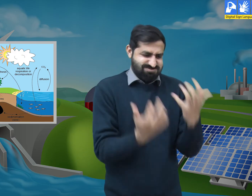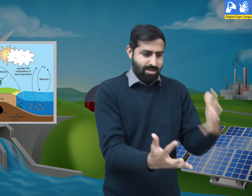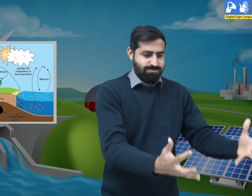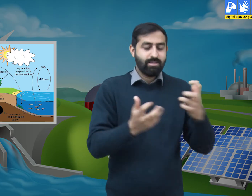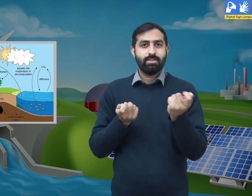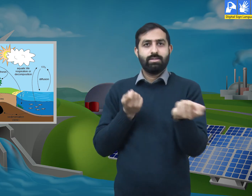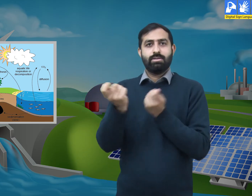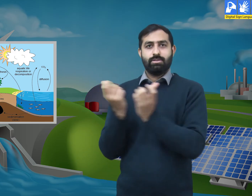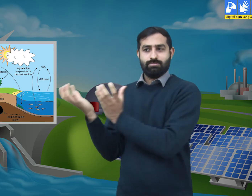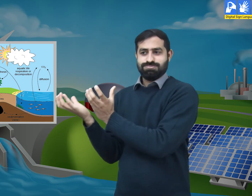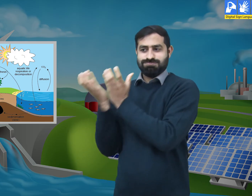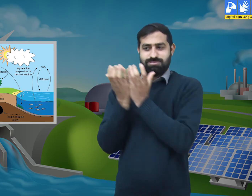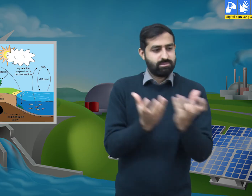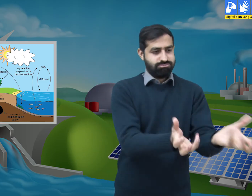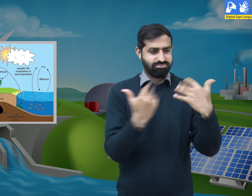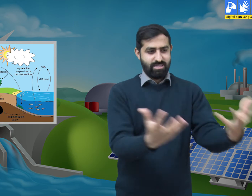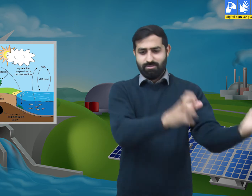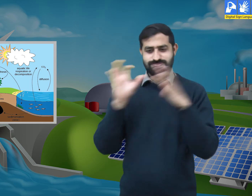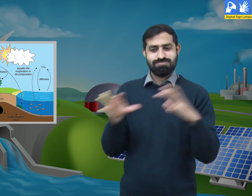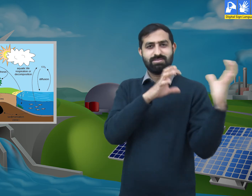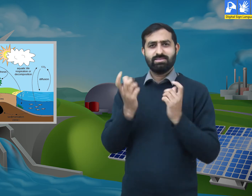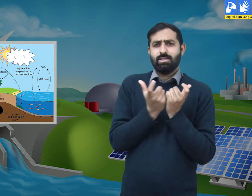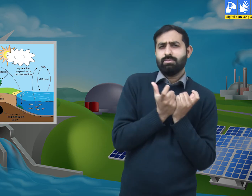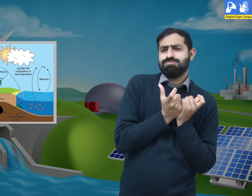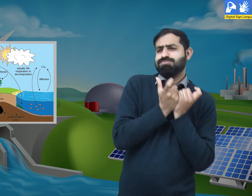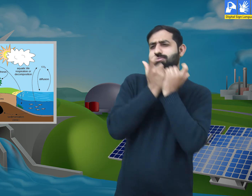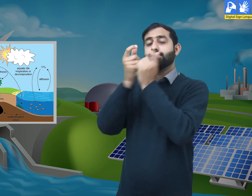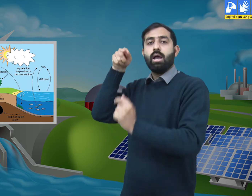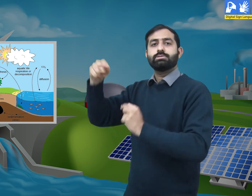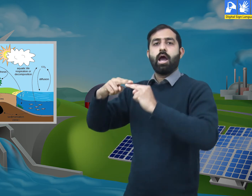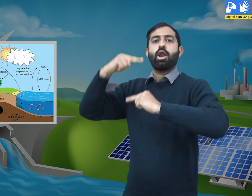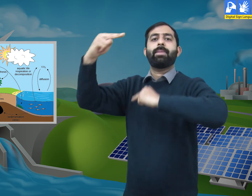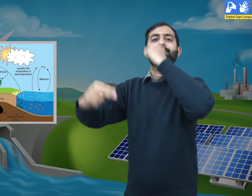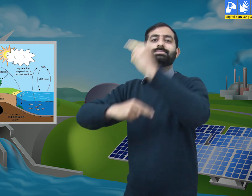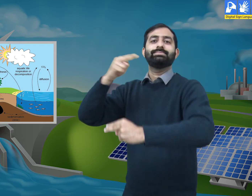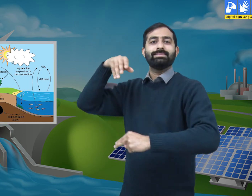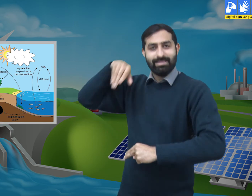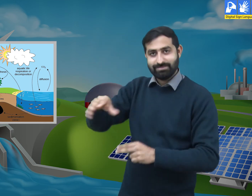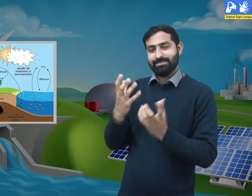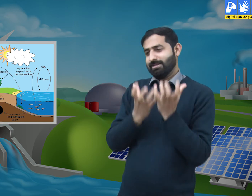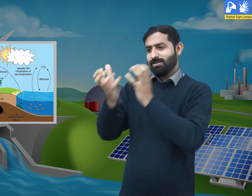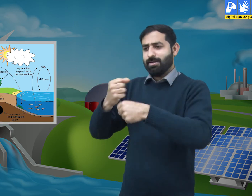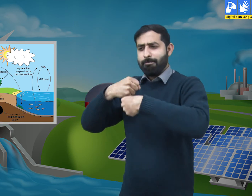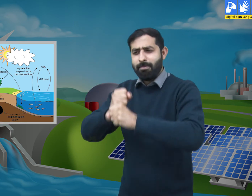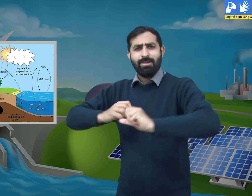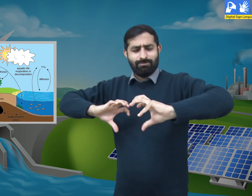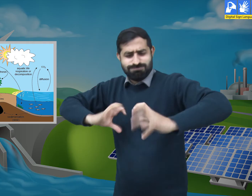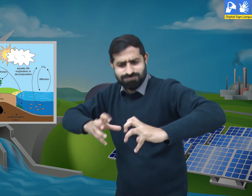by mining and drilling. When fossil fuels are extracted they are transported to the factories.